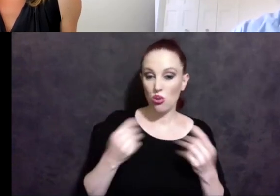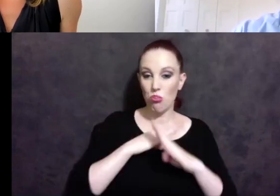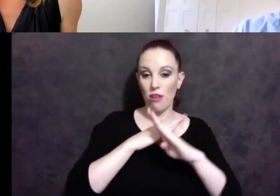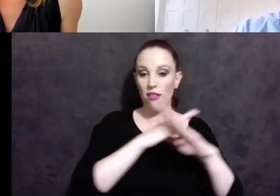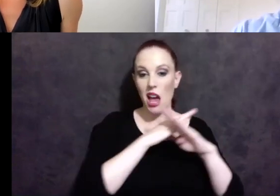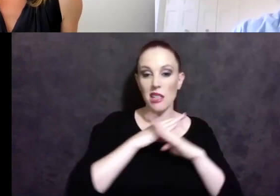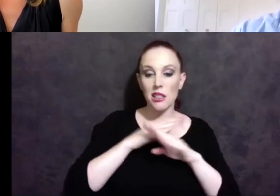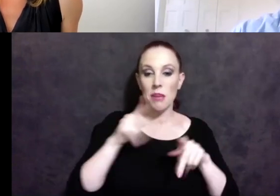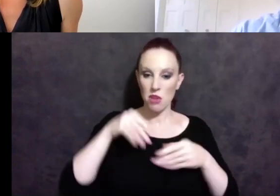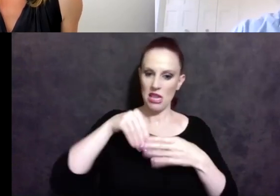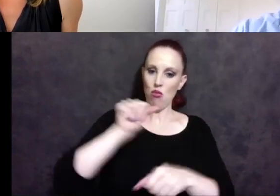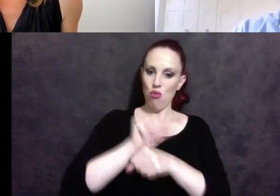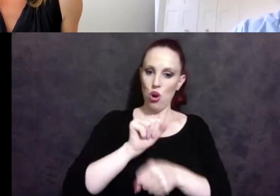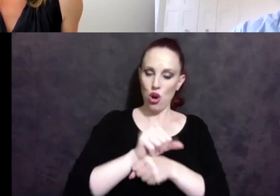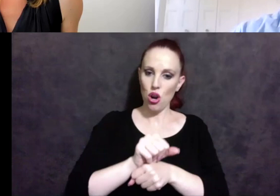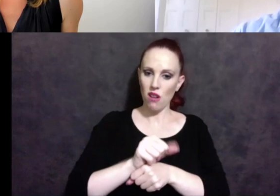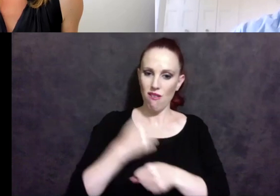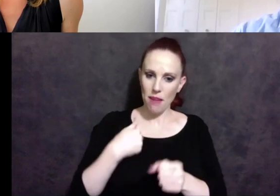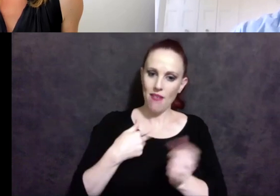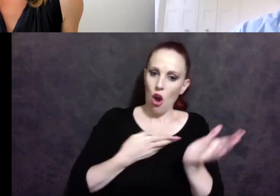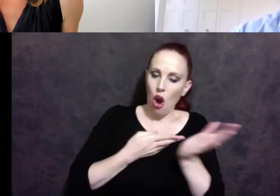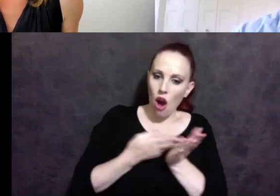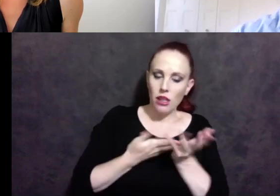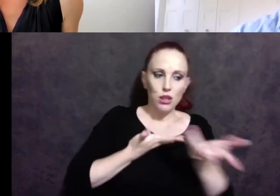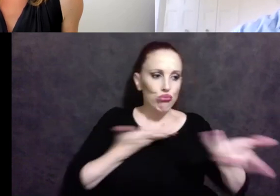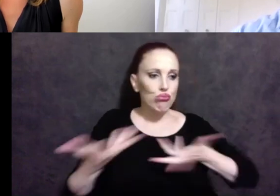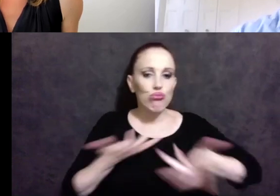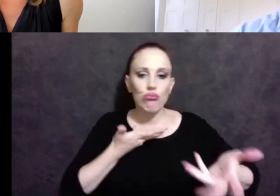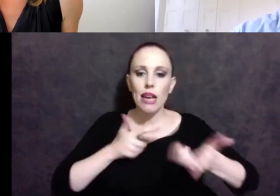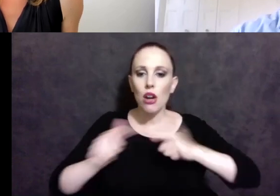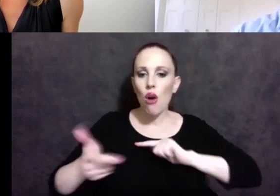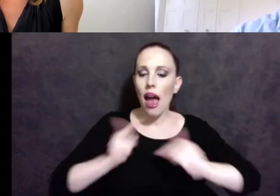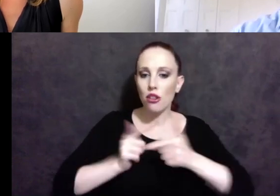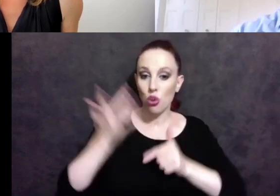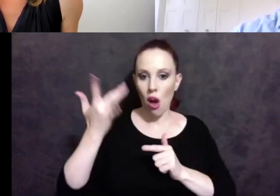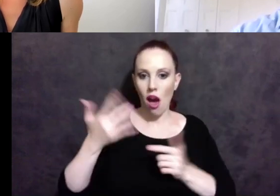honest, levels of interaction because we are often triggered, like, right now we are all